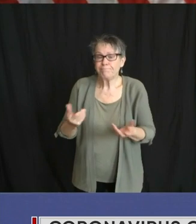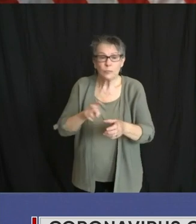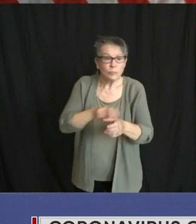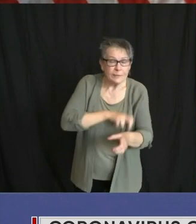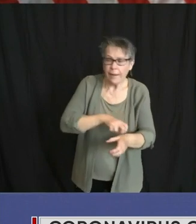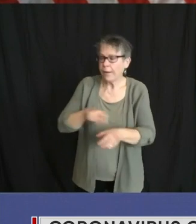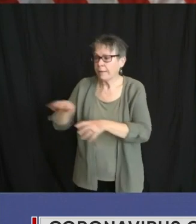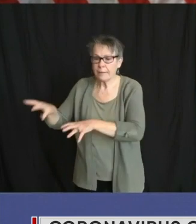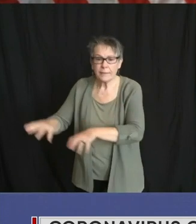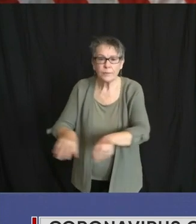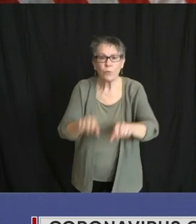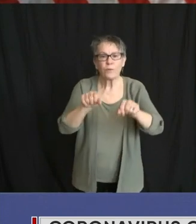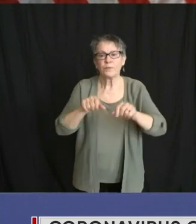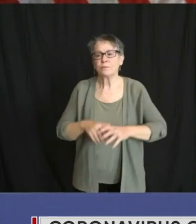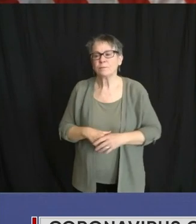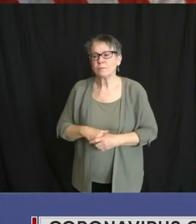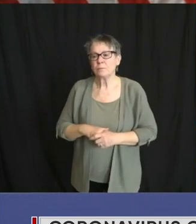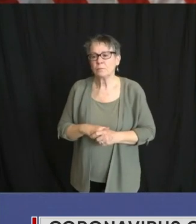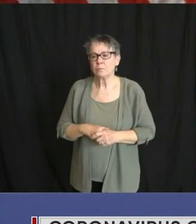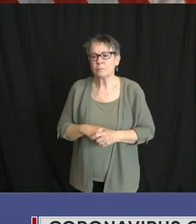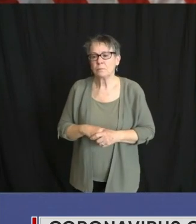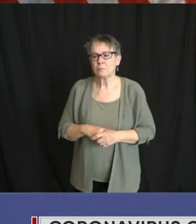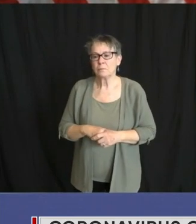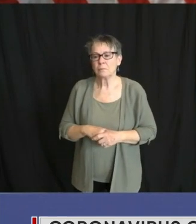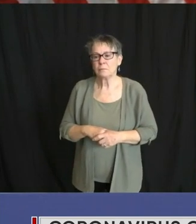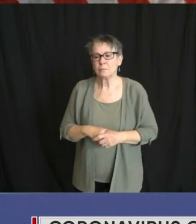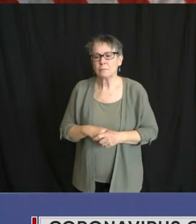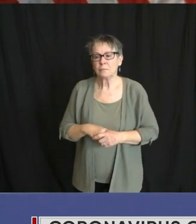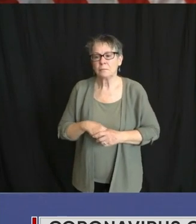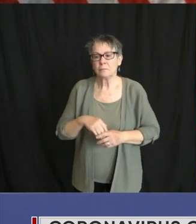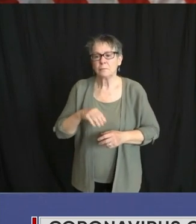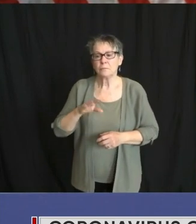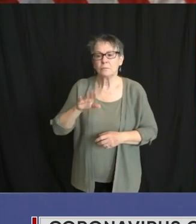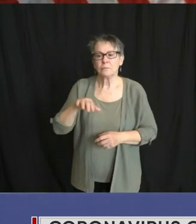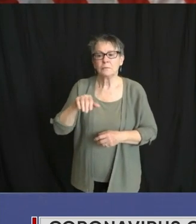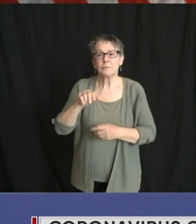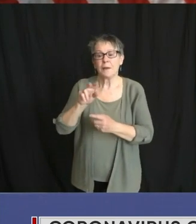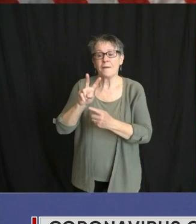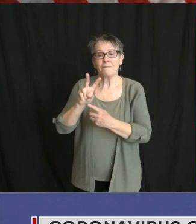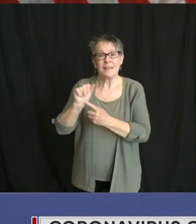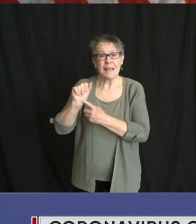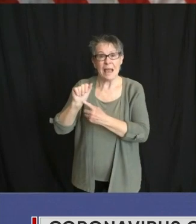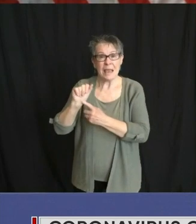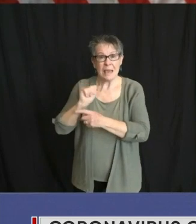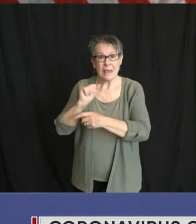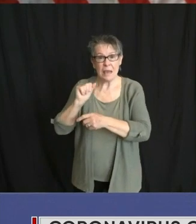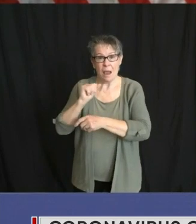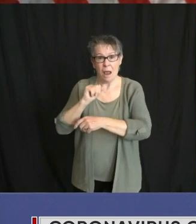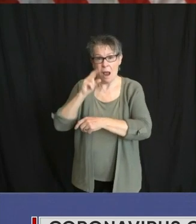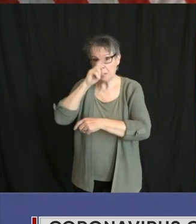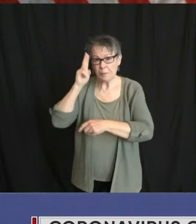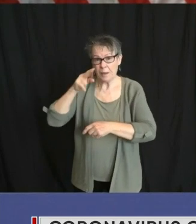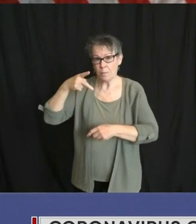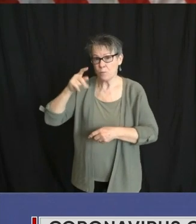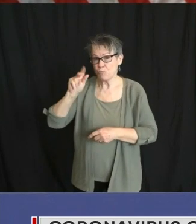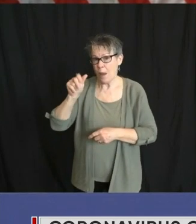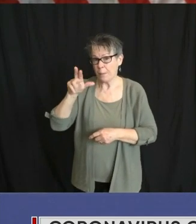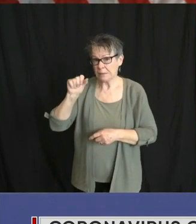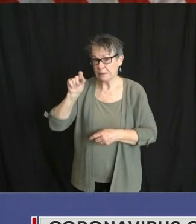THE ONLY THING I WOULD SAY AND JUDY CAN COME IN HERE BEHIND